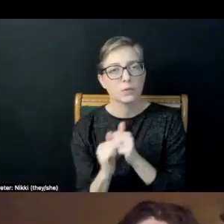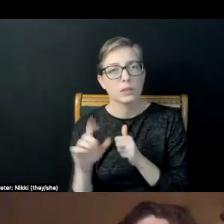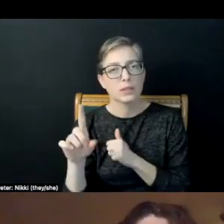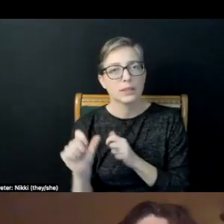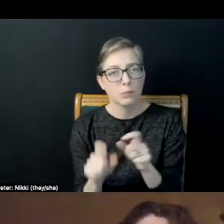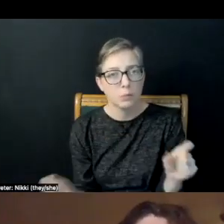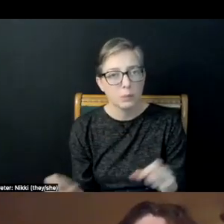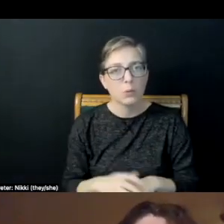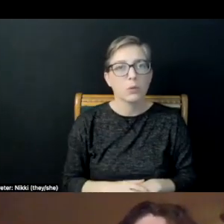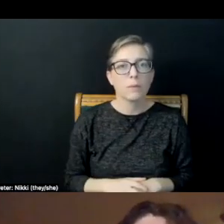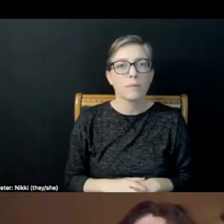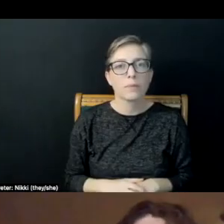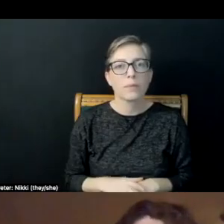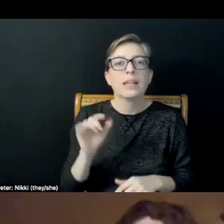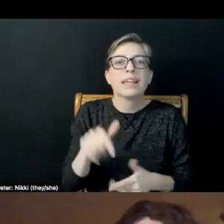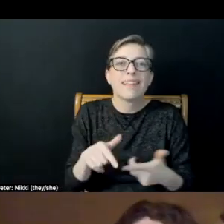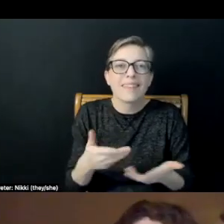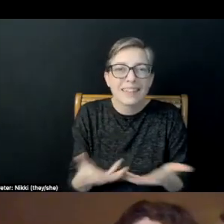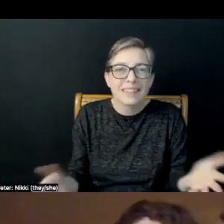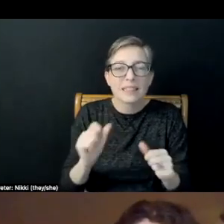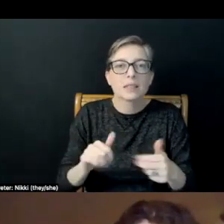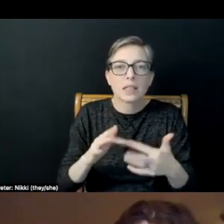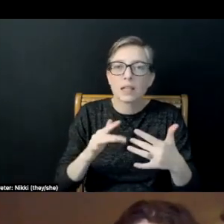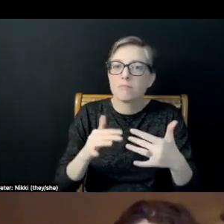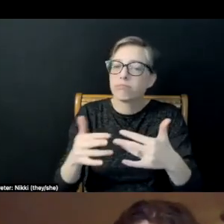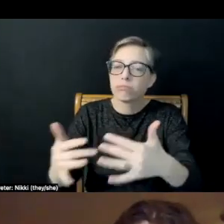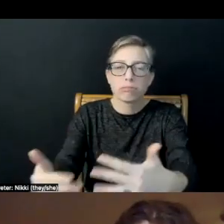I don't want someone to misunderstand me and take my baby.